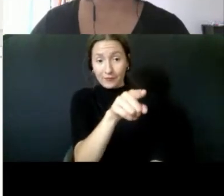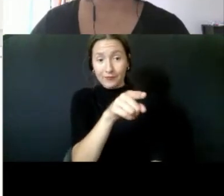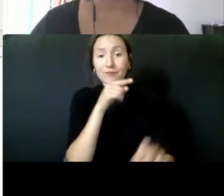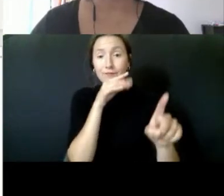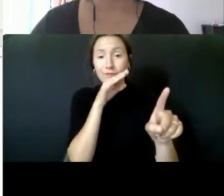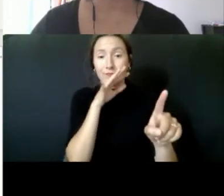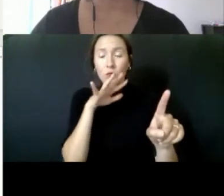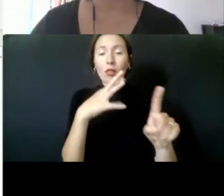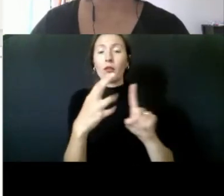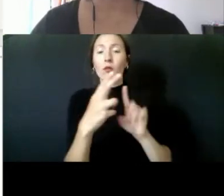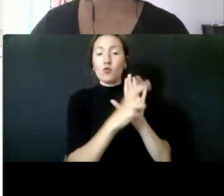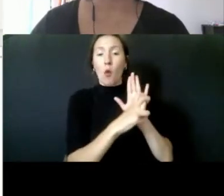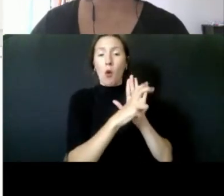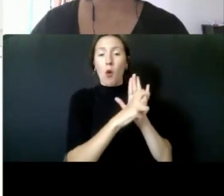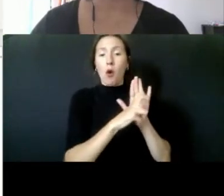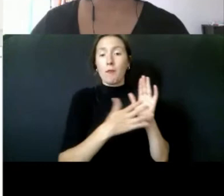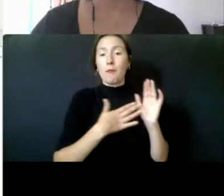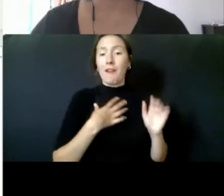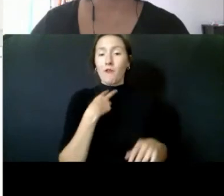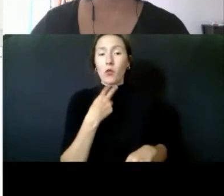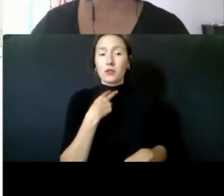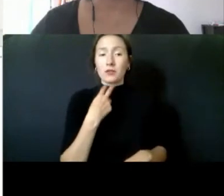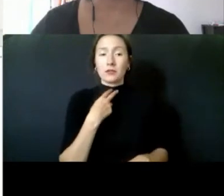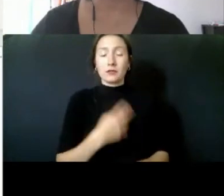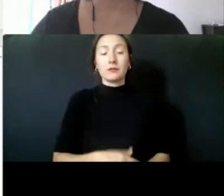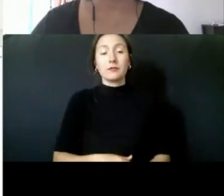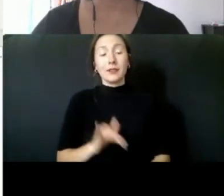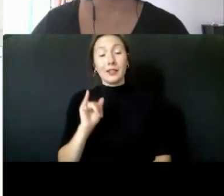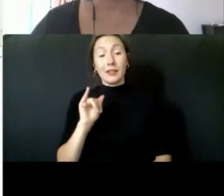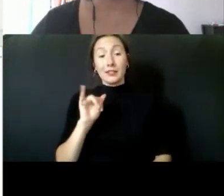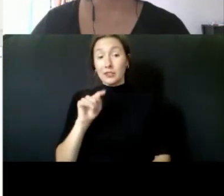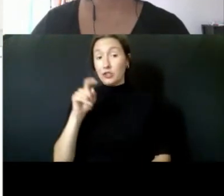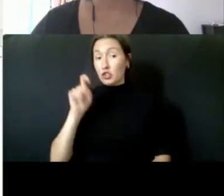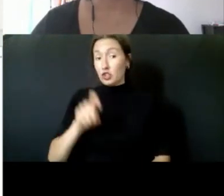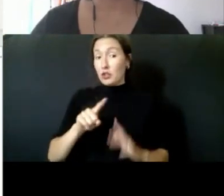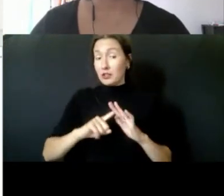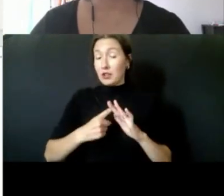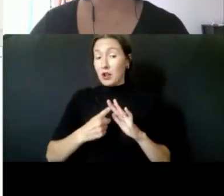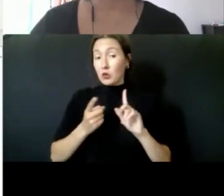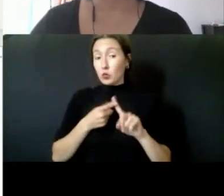what i have here as far as language is concerned and you'll see that up in the